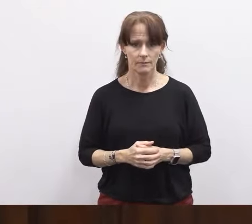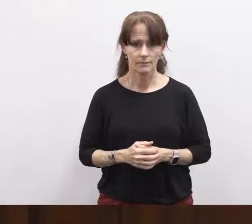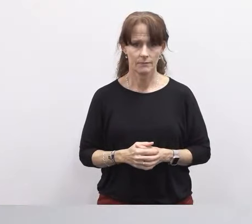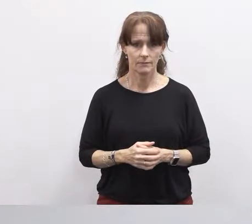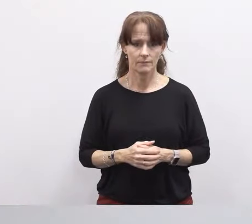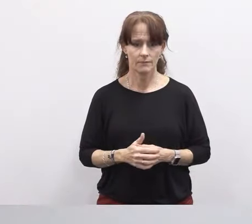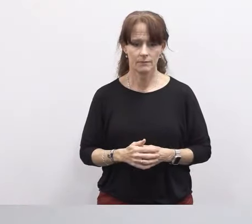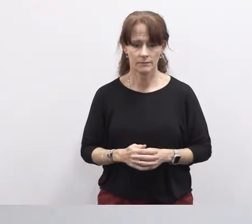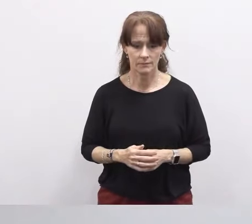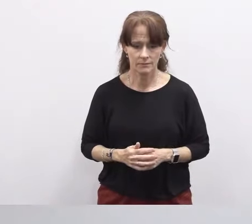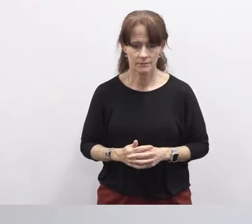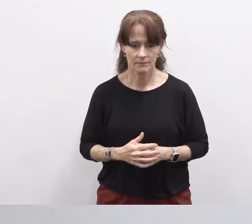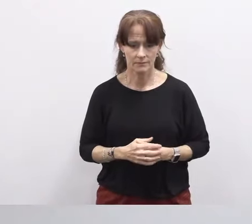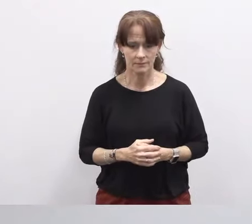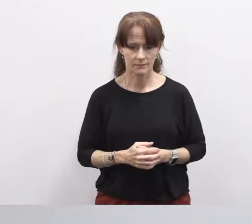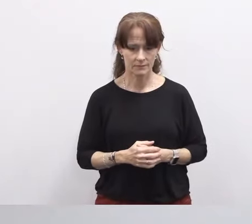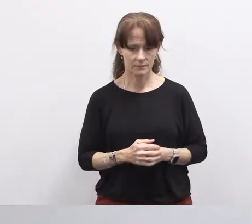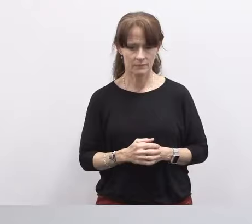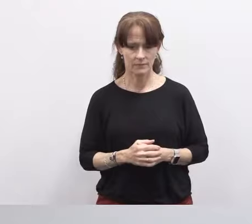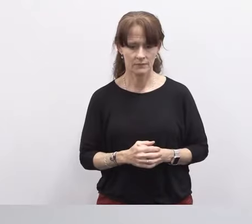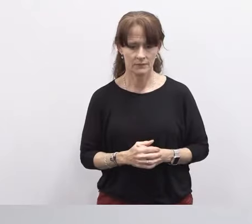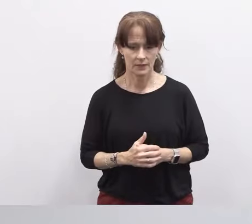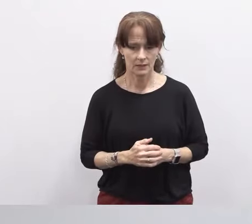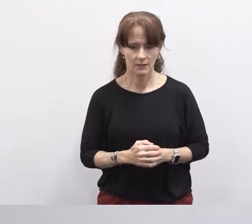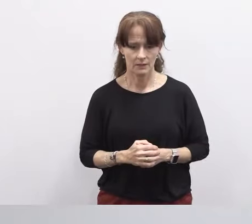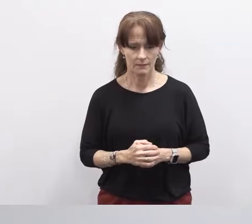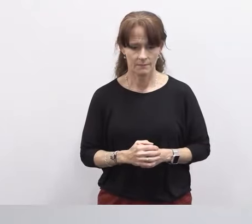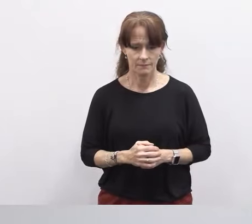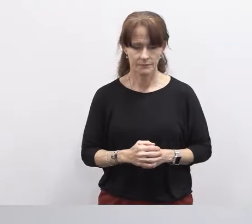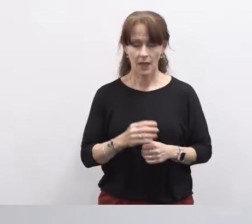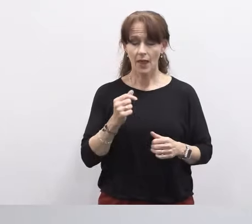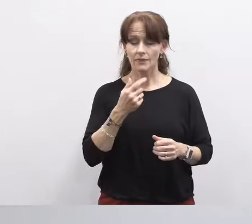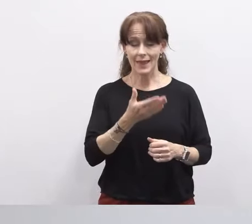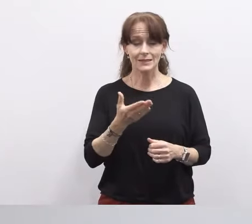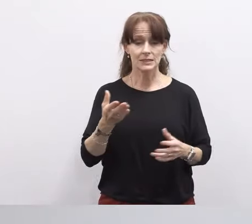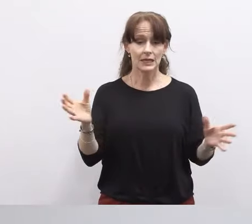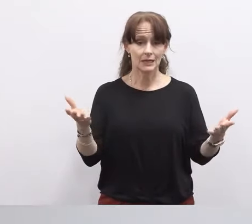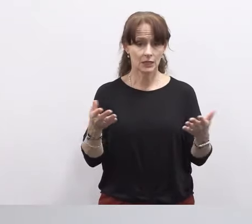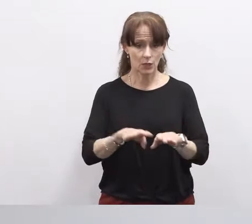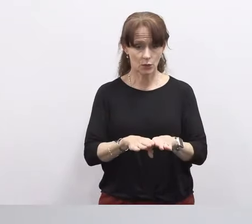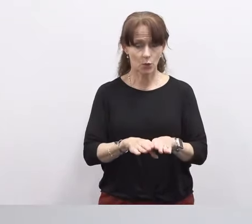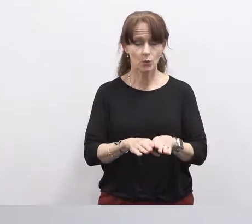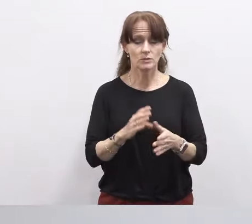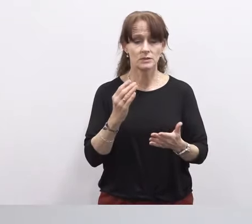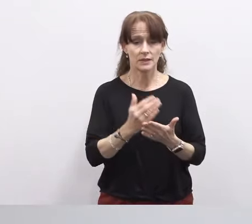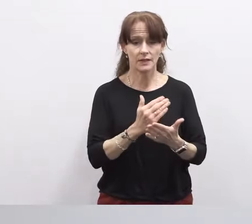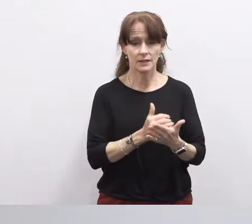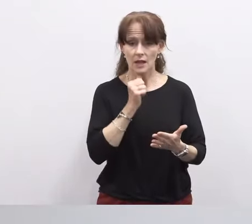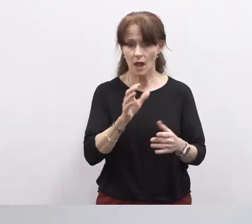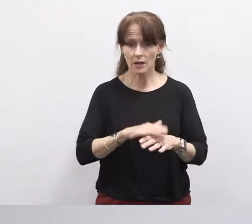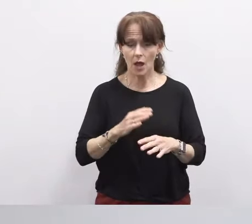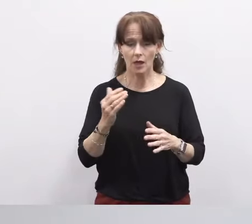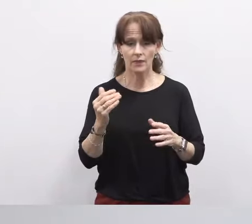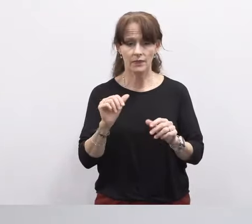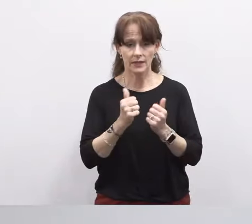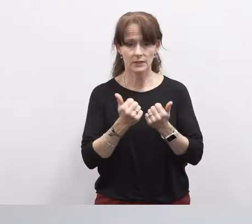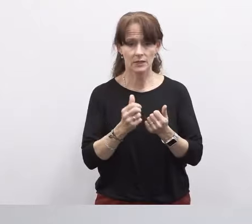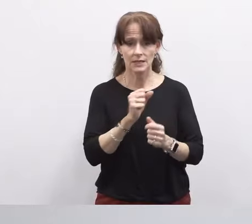So that concludes public testimony on items not listed on the agenda. Our next item, staff report, we have none.